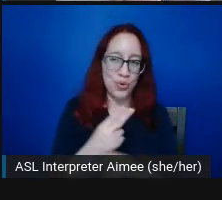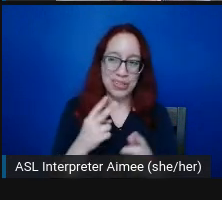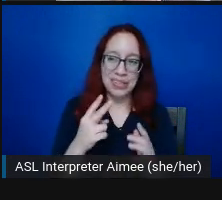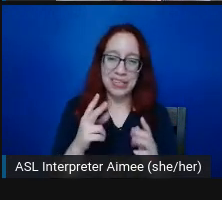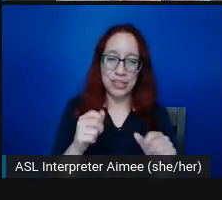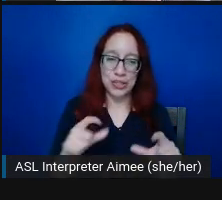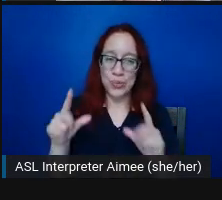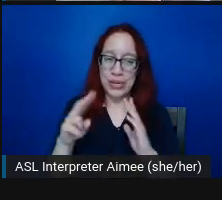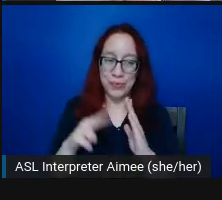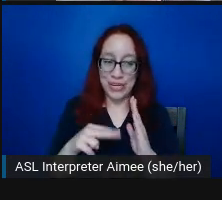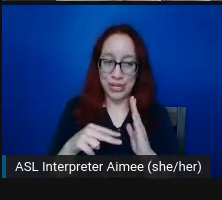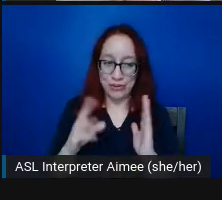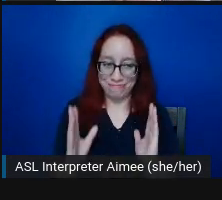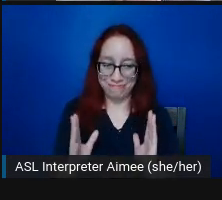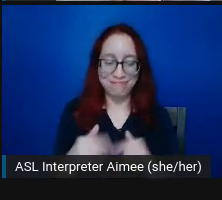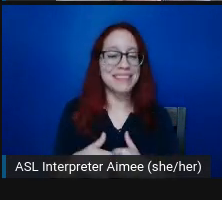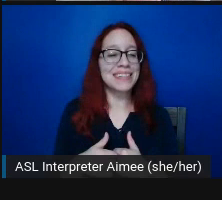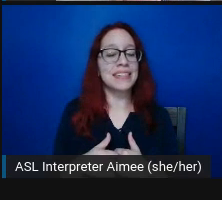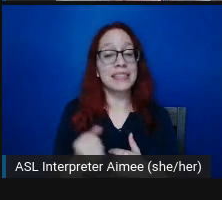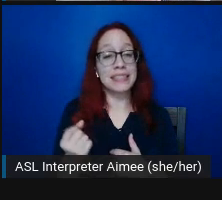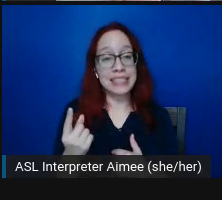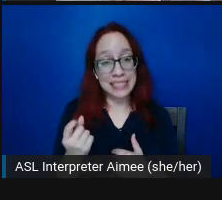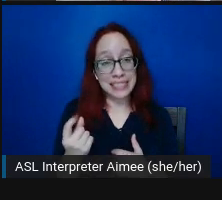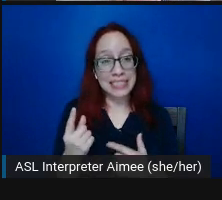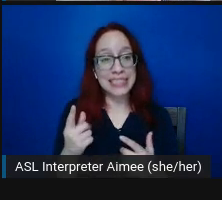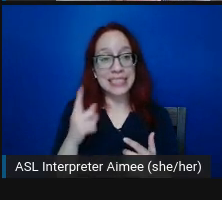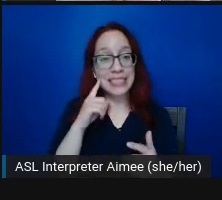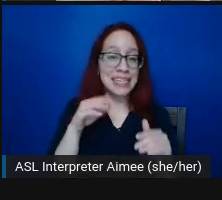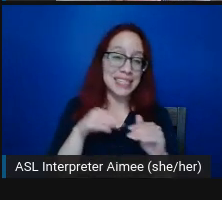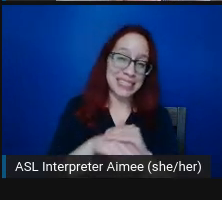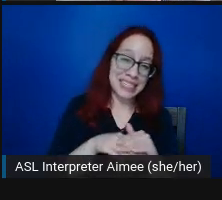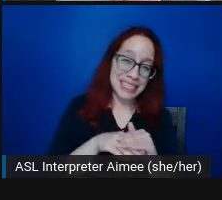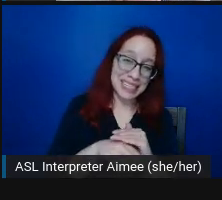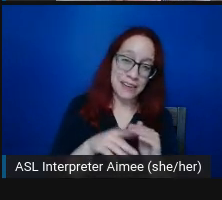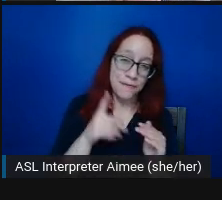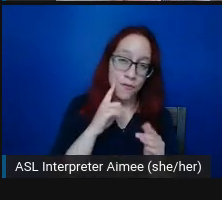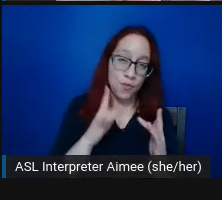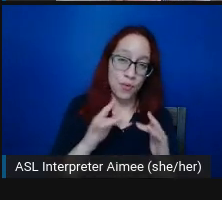It is also common that web accessibility is misinterpreted,